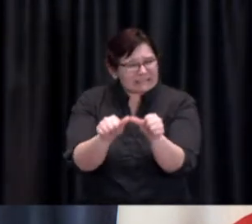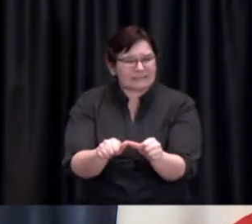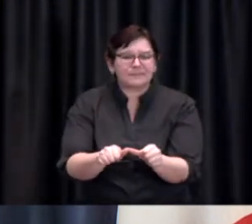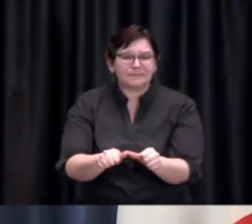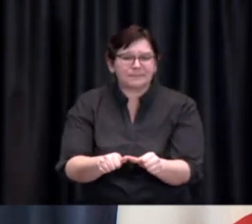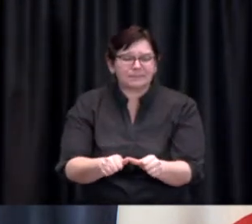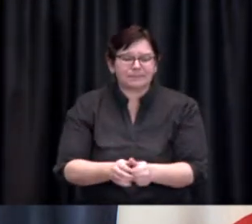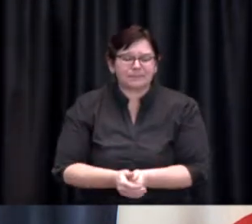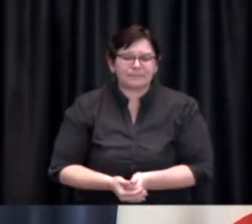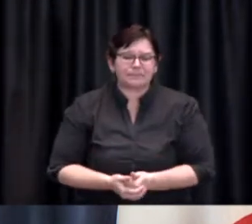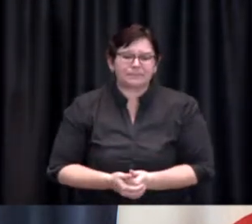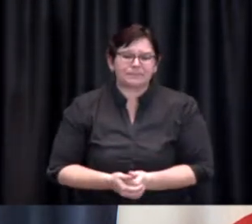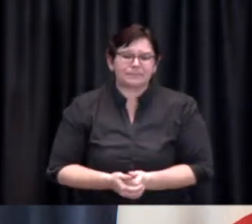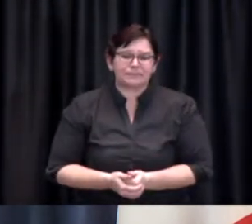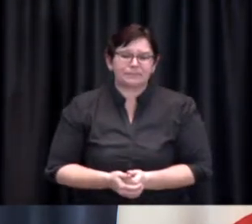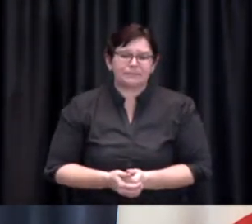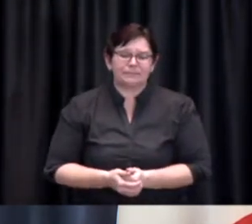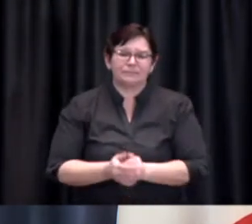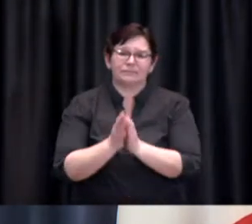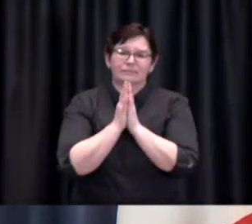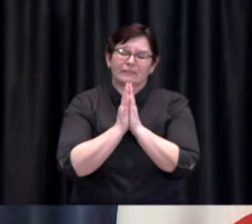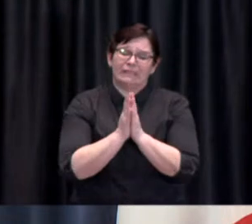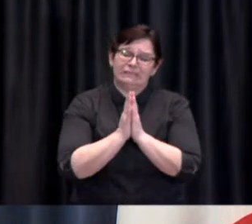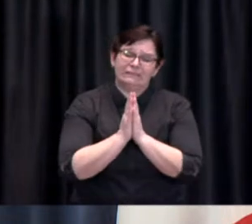and to please wash your hands regularly.